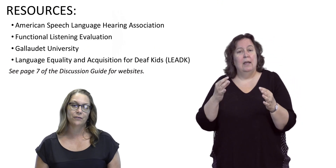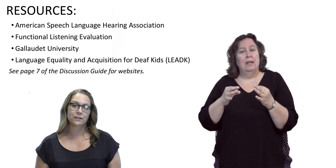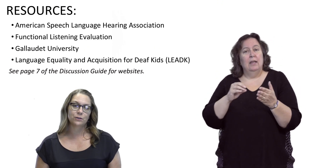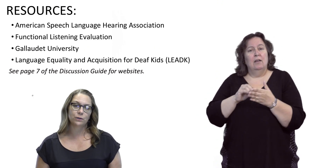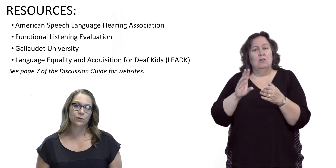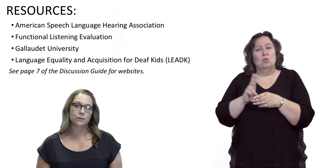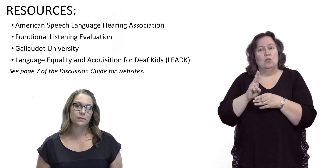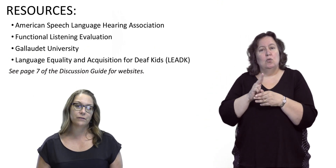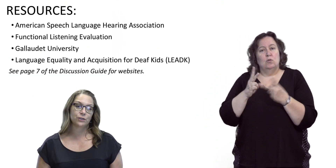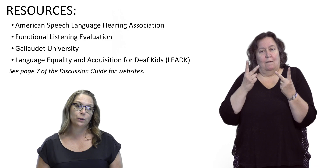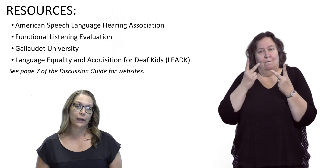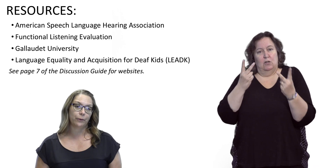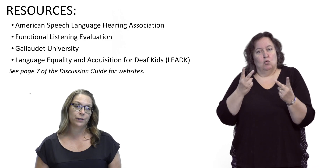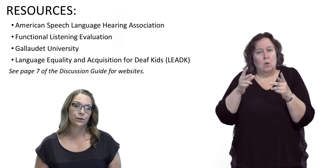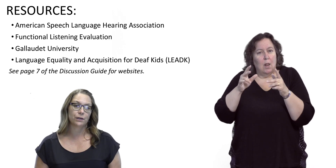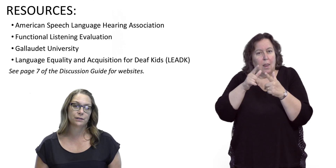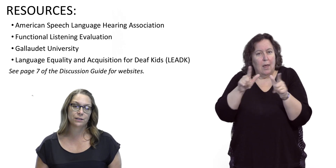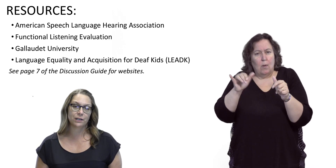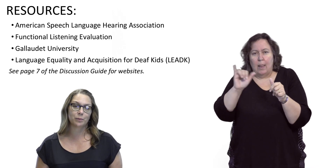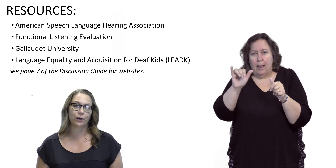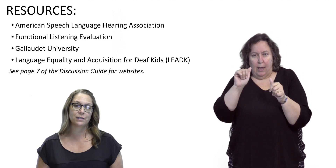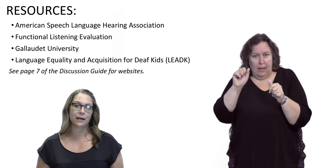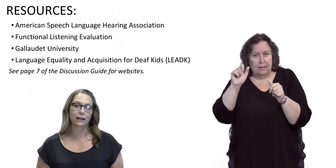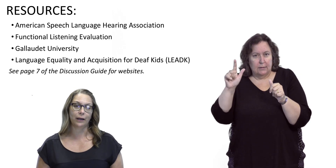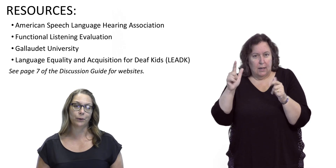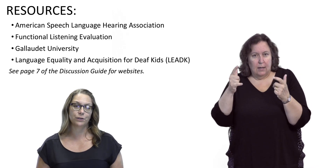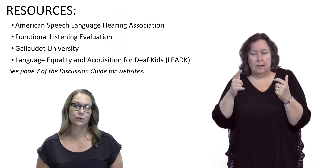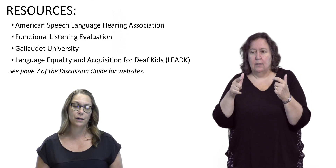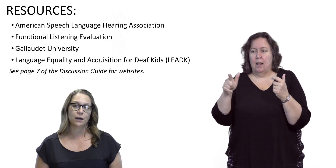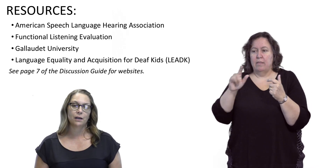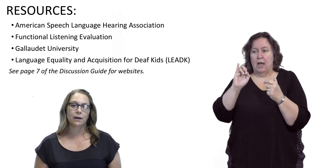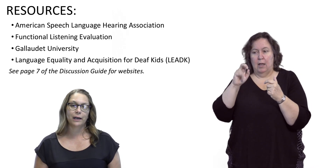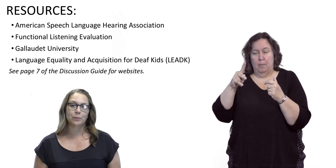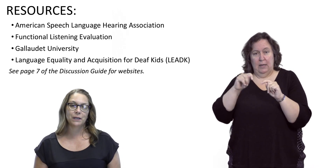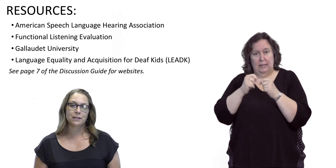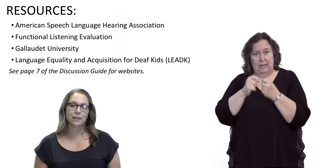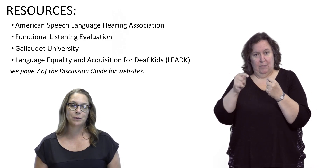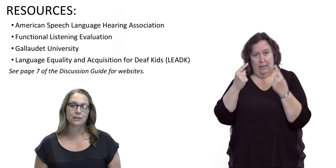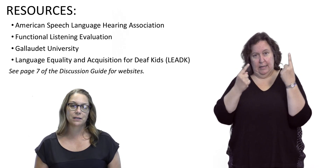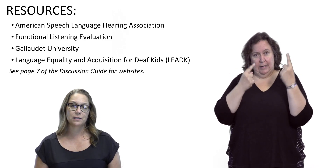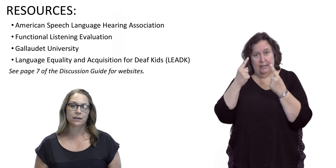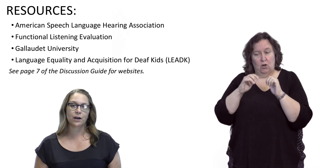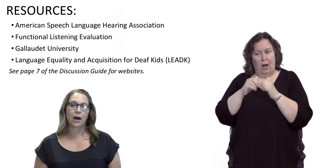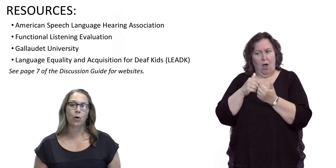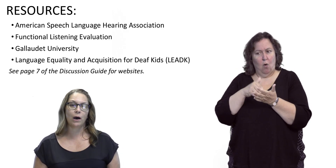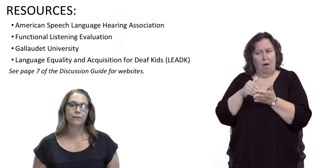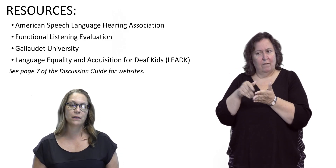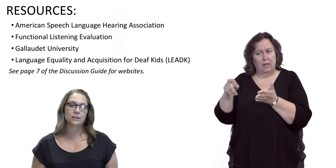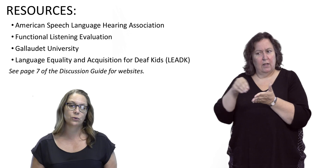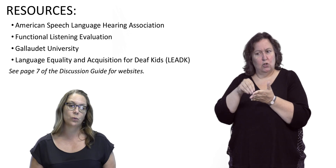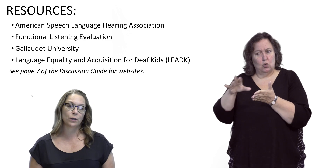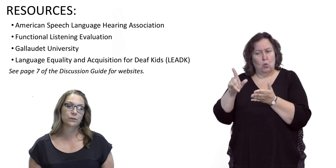If a student uses a visual language, such as American Sign Language, the IEP team needs to consider how often the student works with